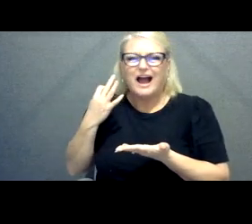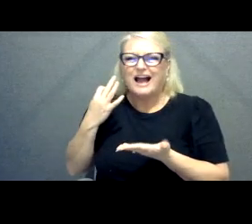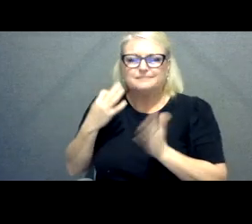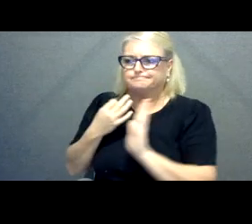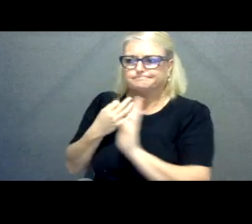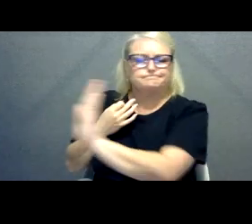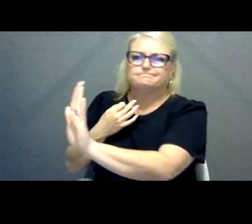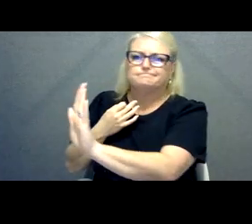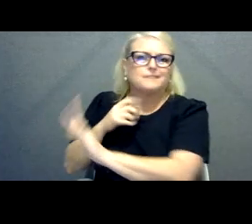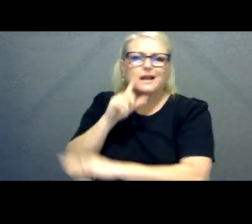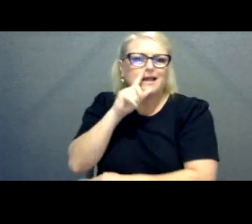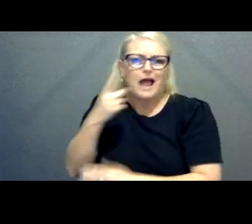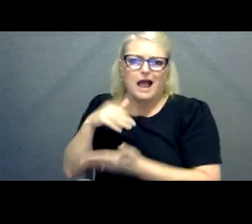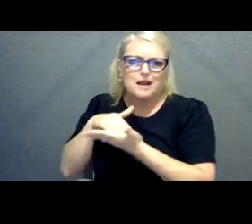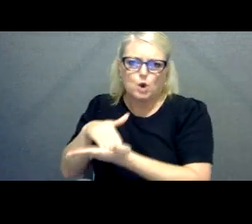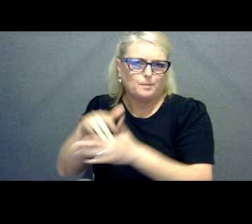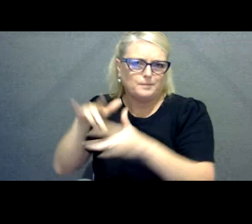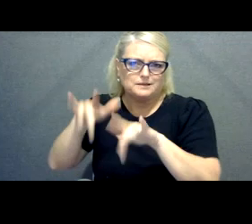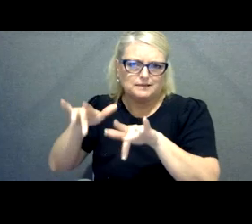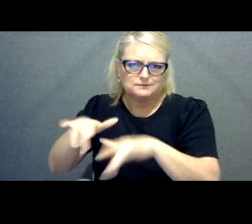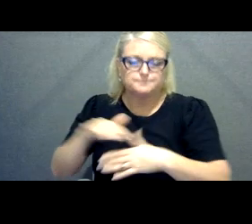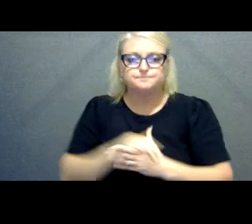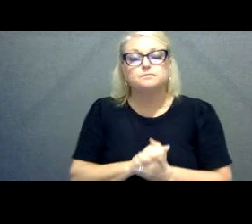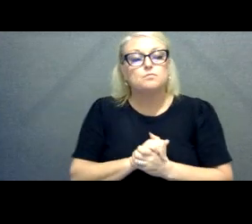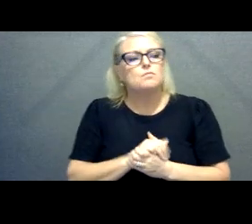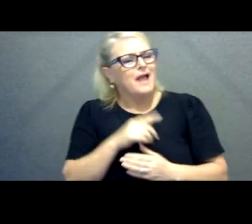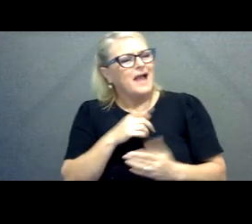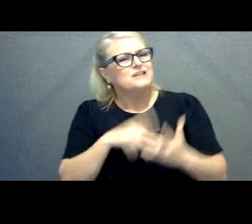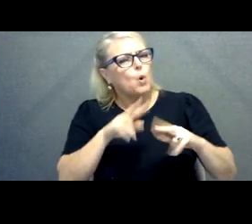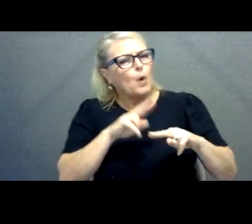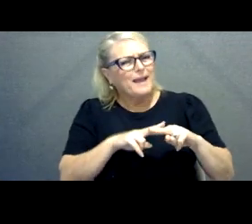little bit of additional assistance to complete the form they can come into one of our offices